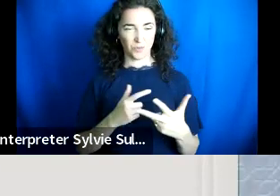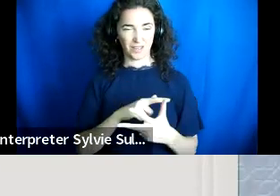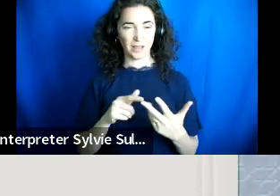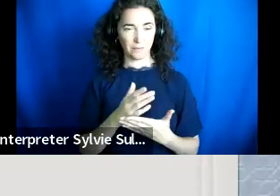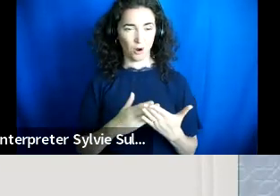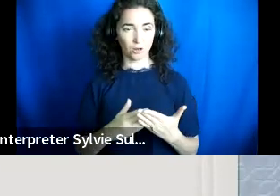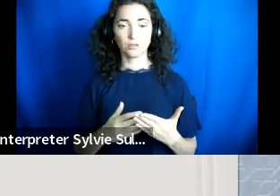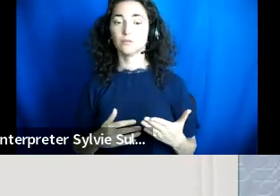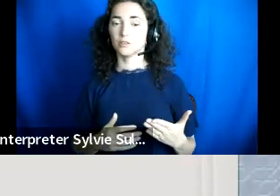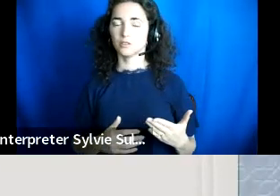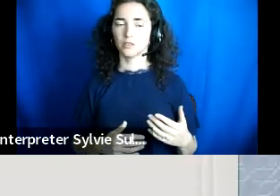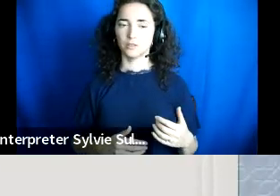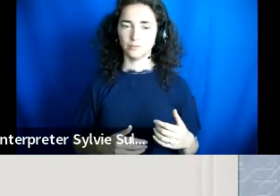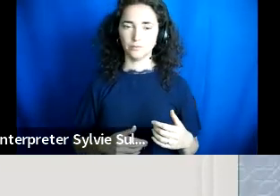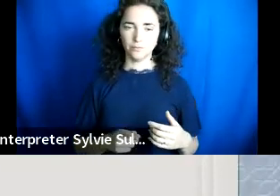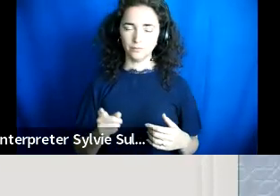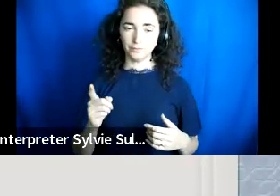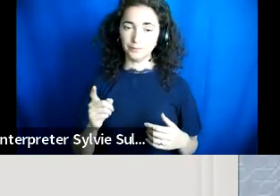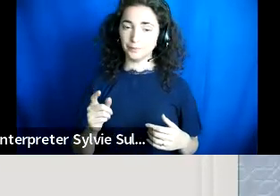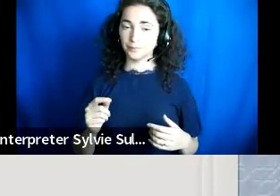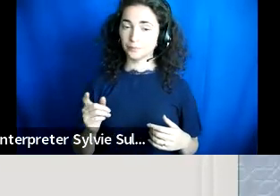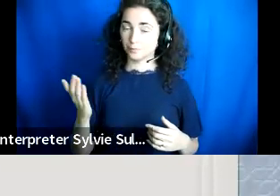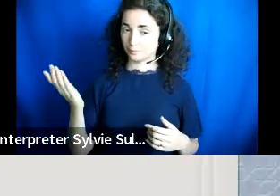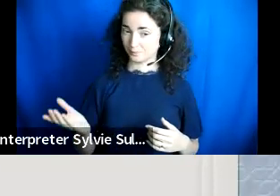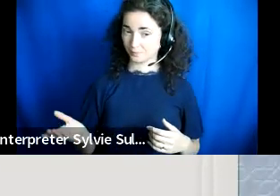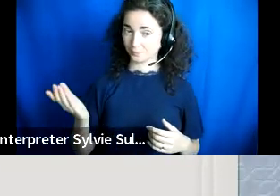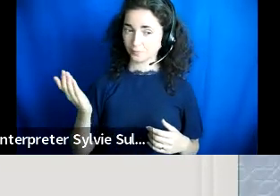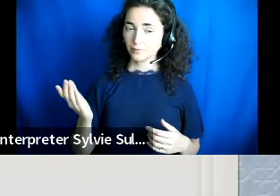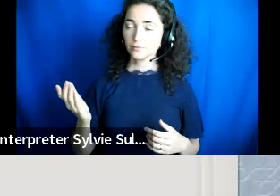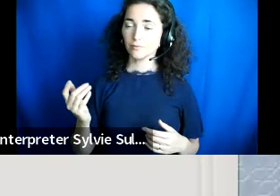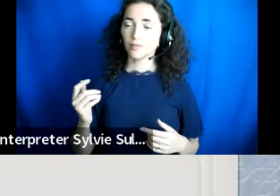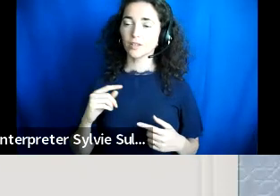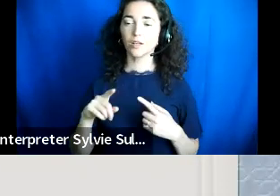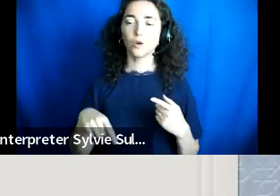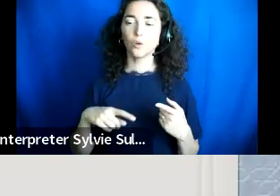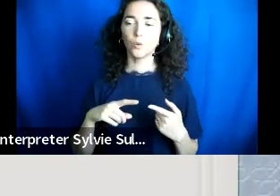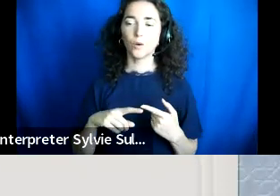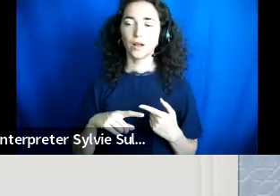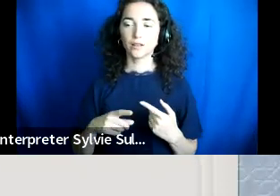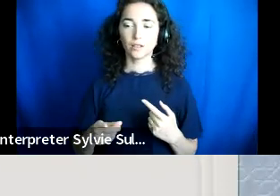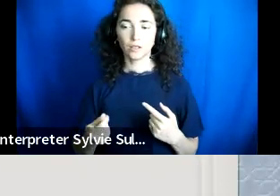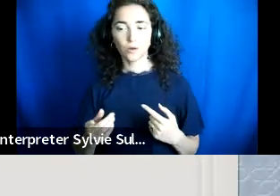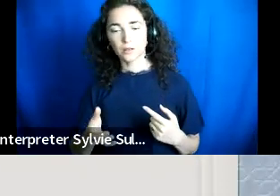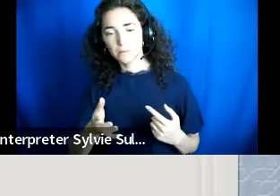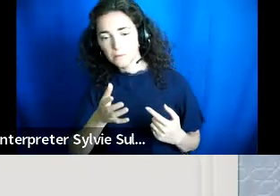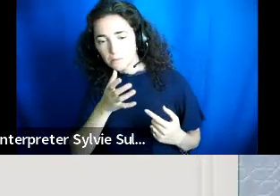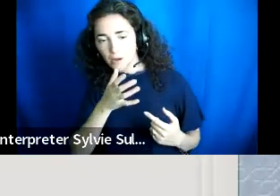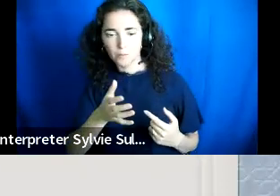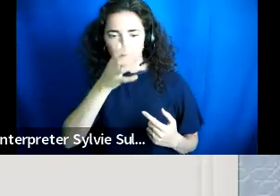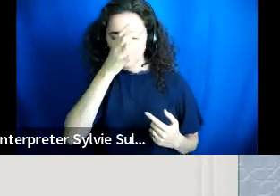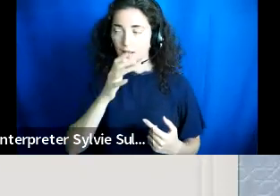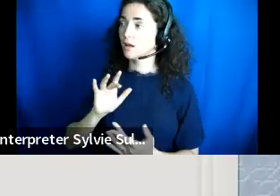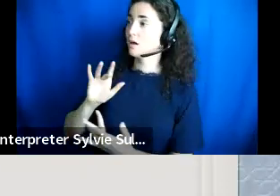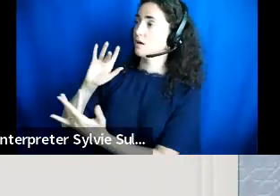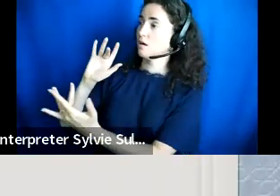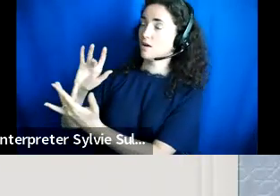So this is our match. When parent feels the need or reaches out to the program. Coordinator.